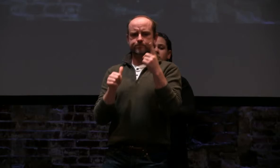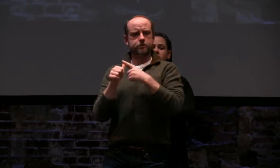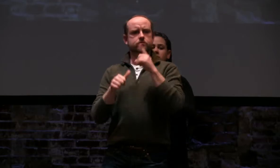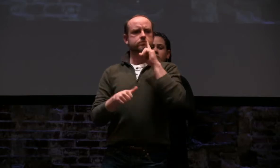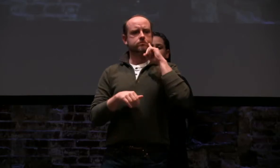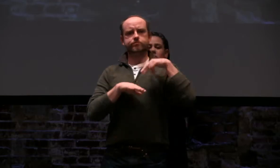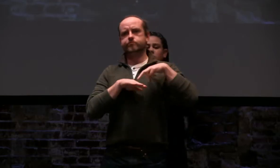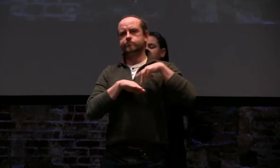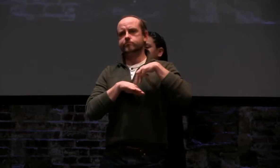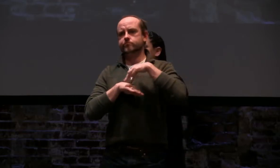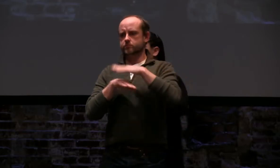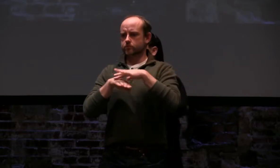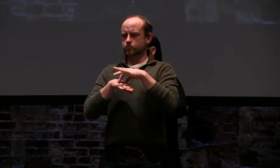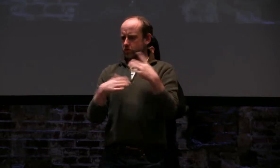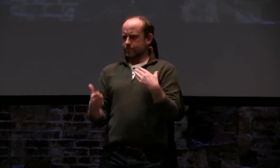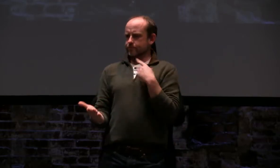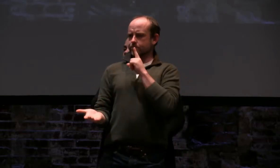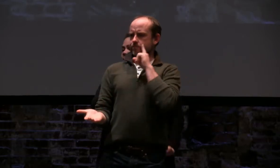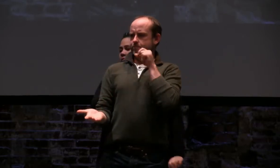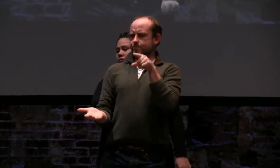This is something that rarely exists.